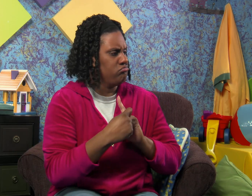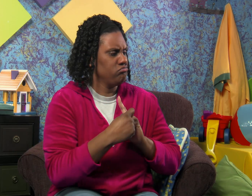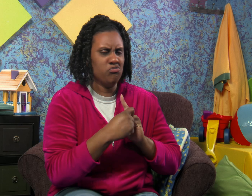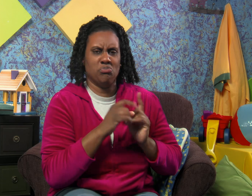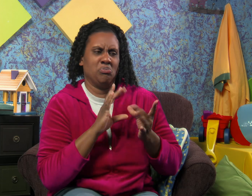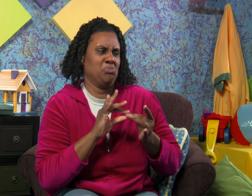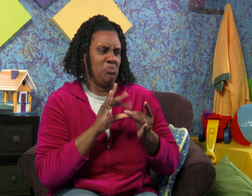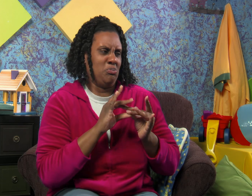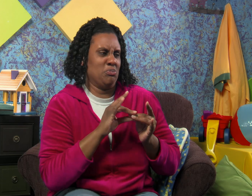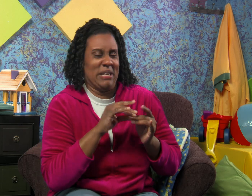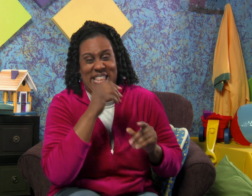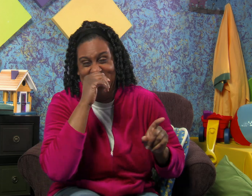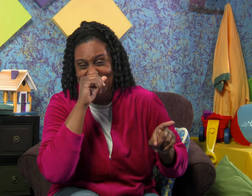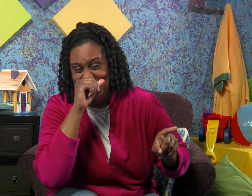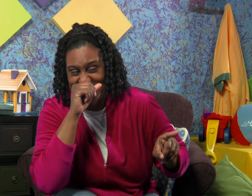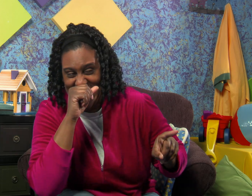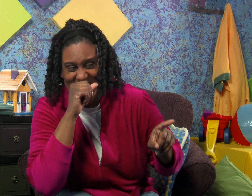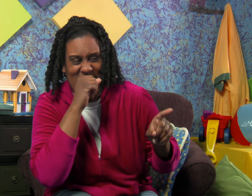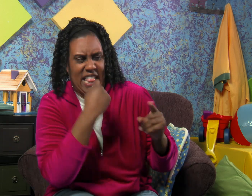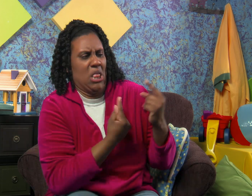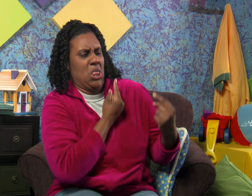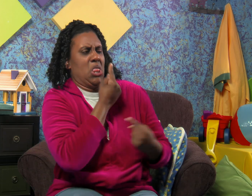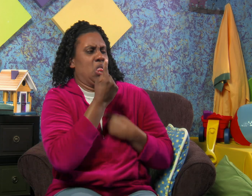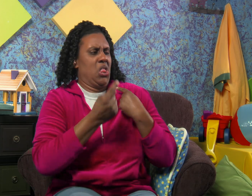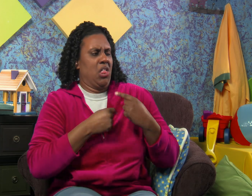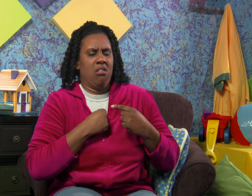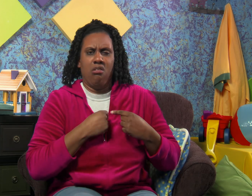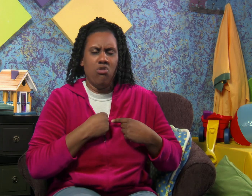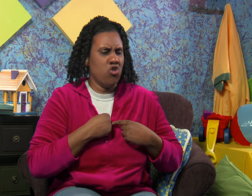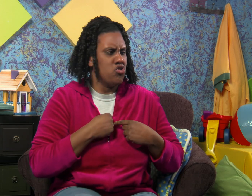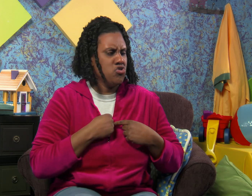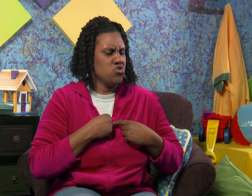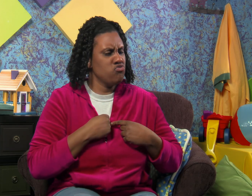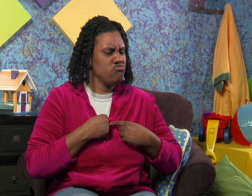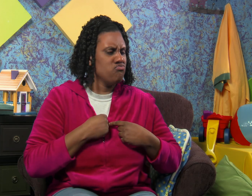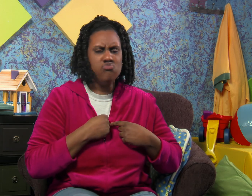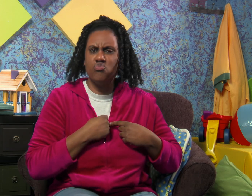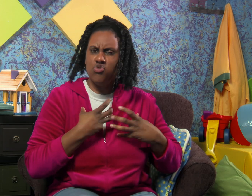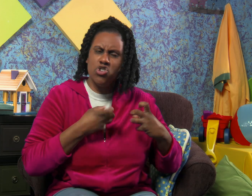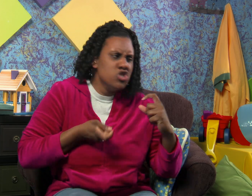TALKING ABOUT ME, LAUGHING AND START HURLING INSULTS AT ME,